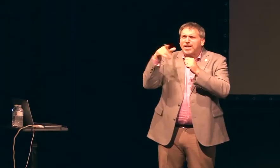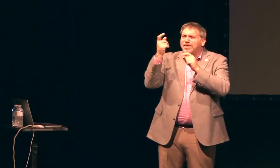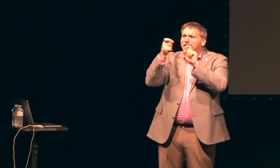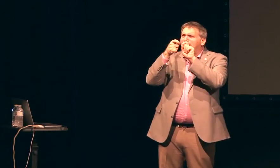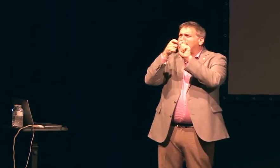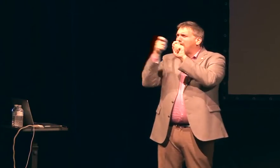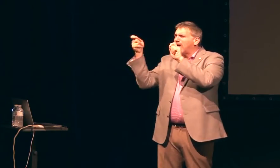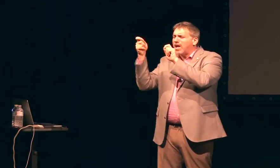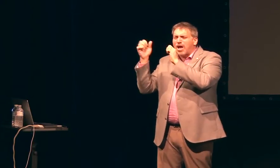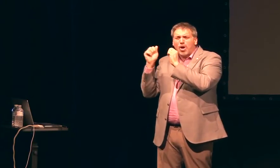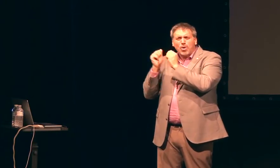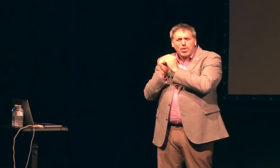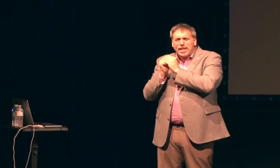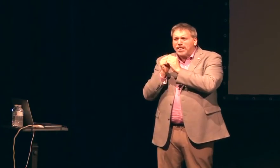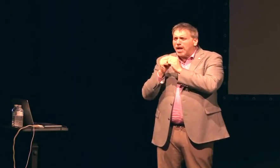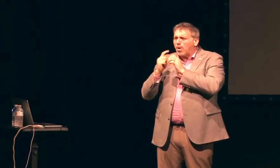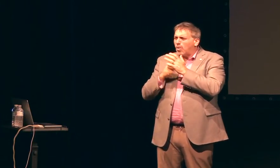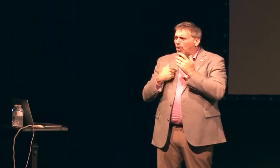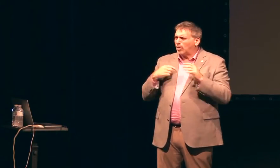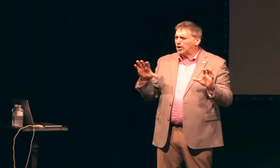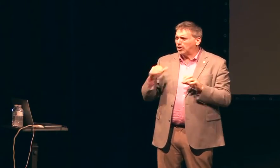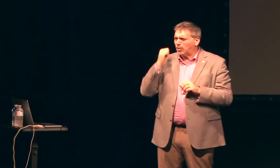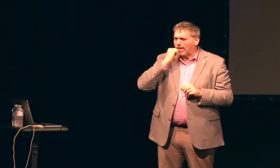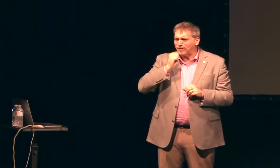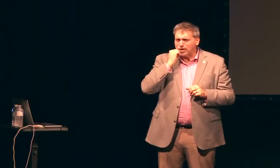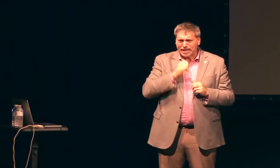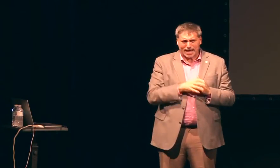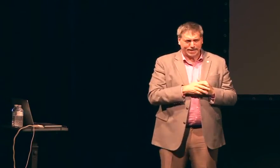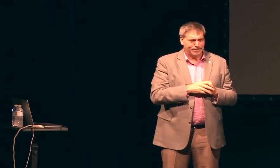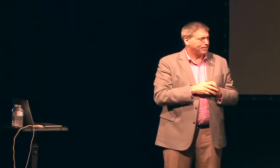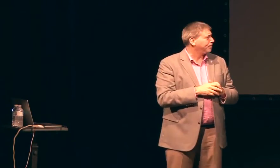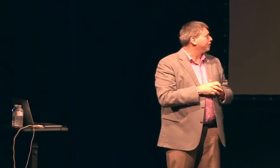your state agencies and tys into what we do on